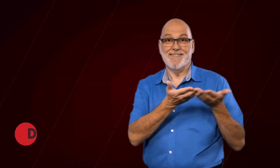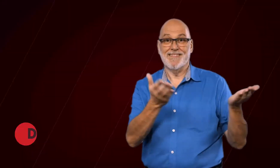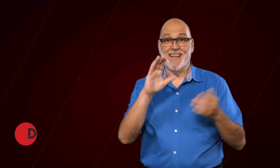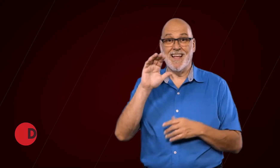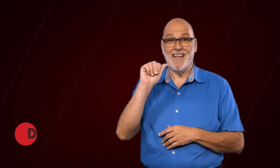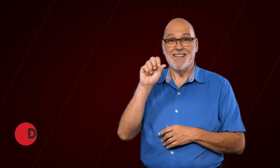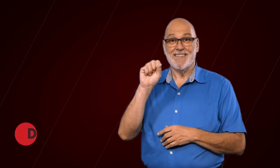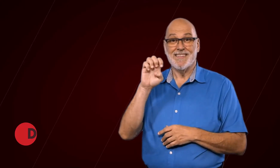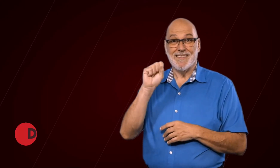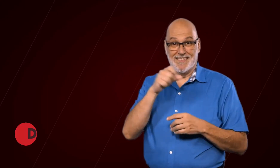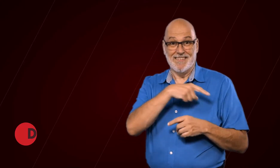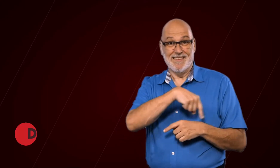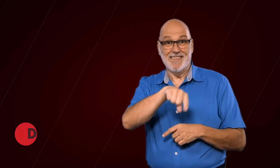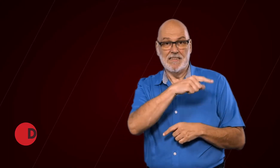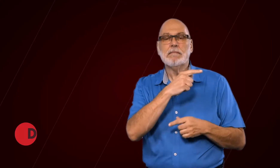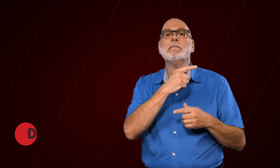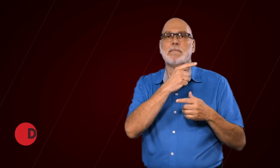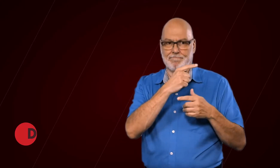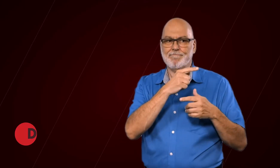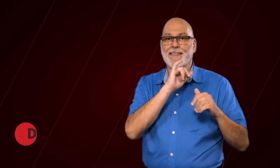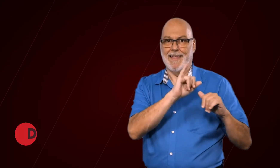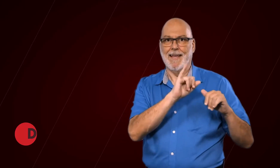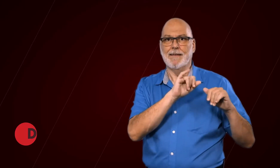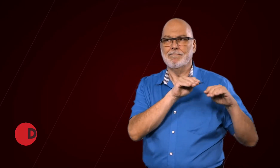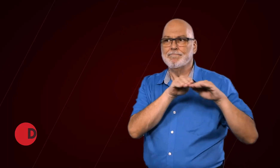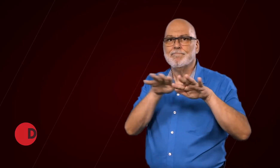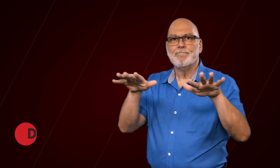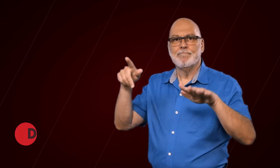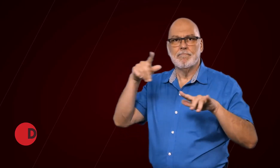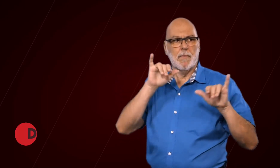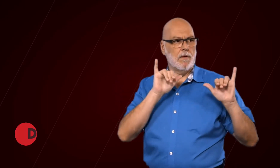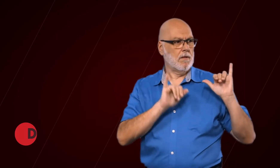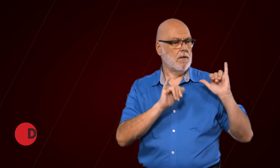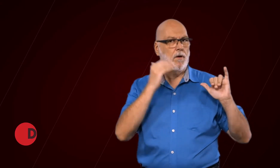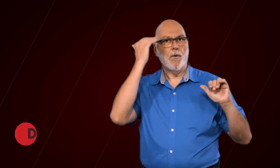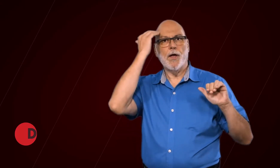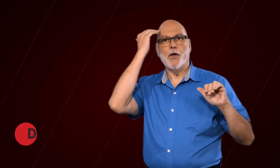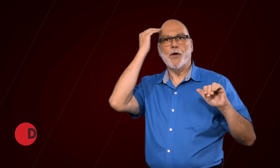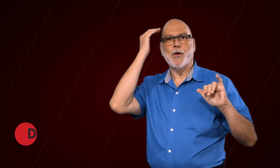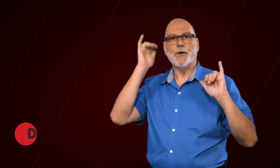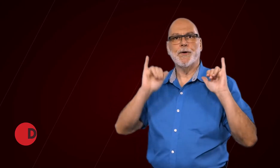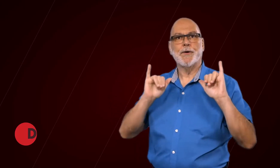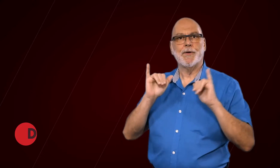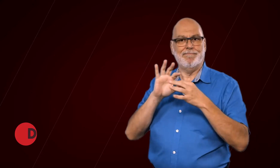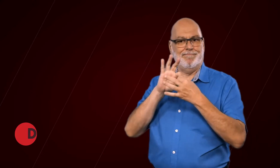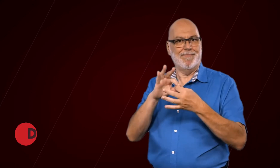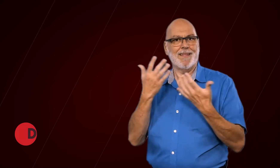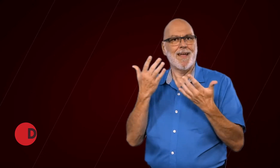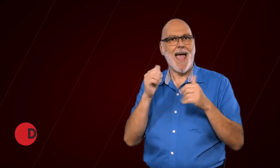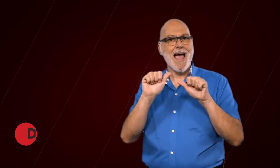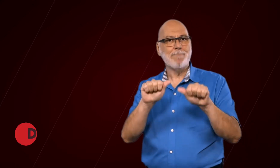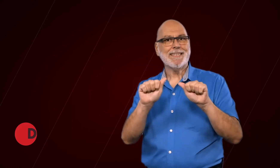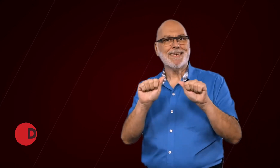[Anselmo]: Because of these cases and increased awareness of the capabilities